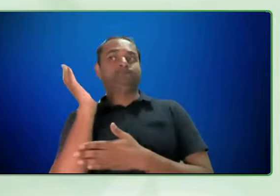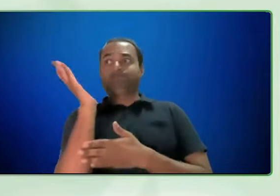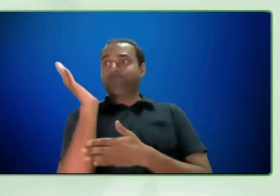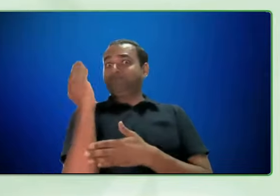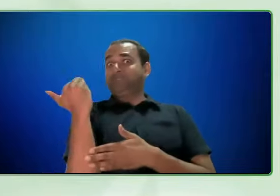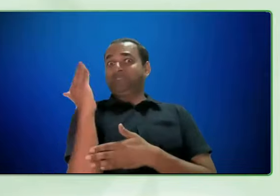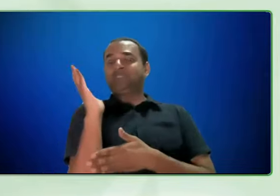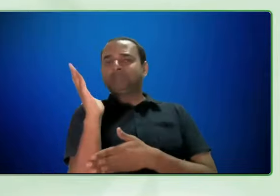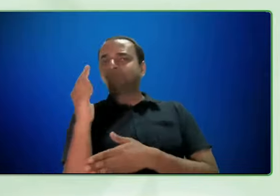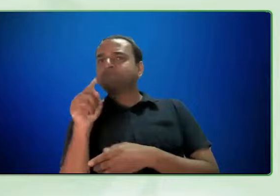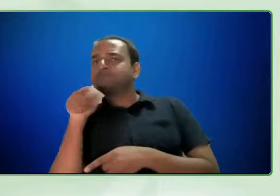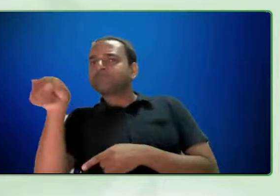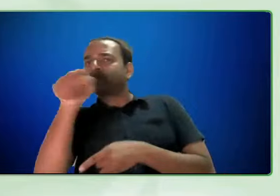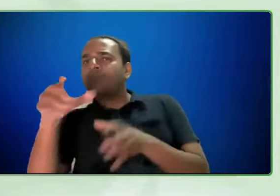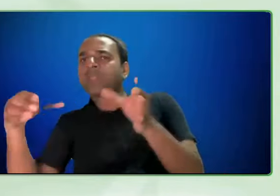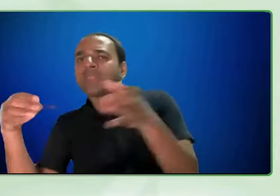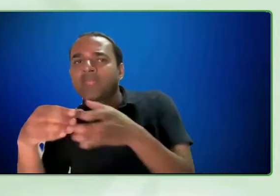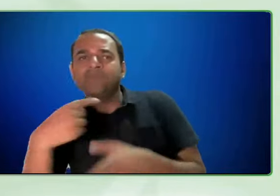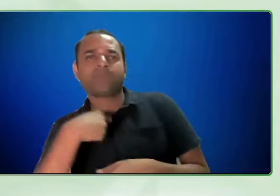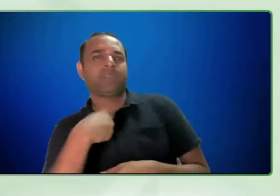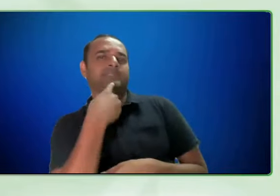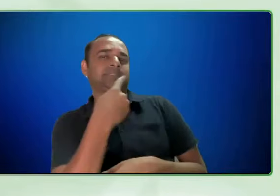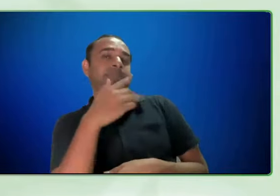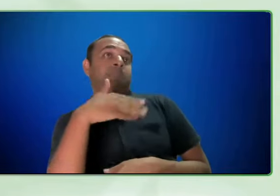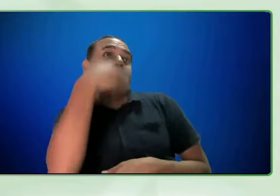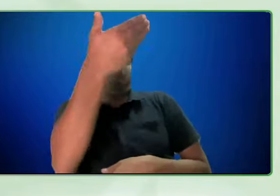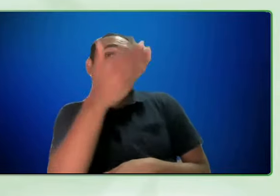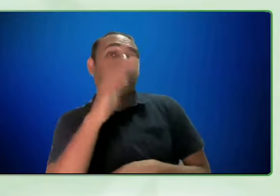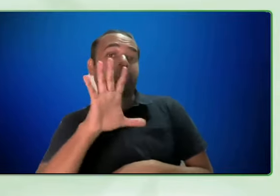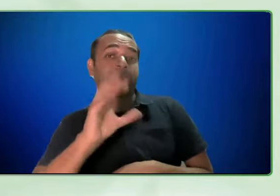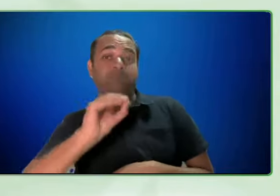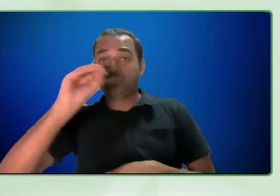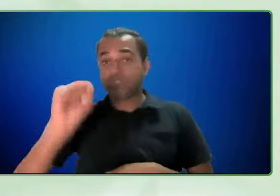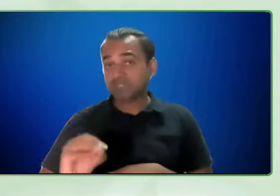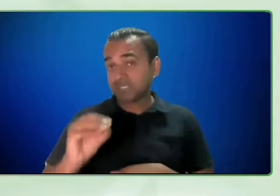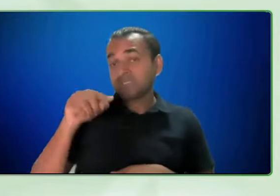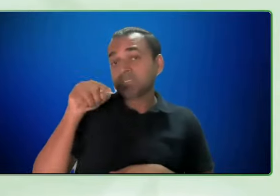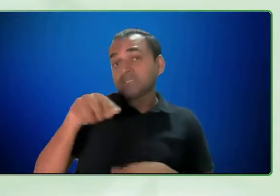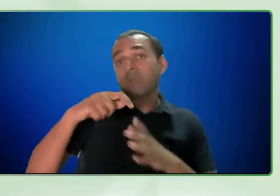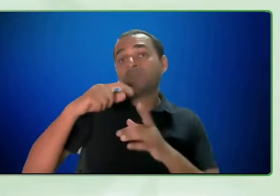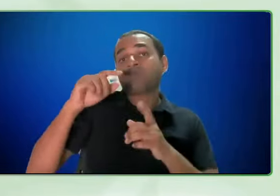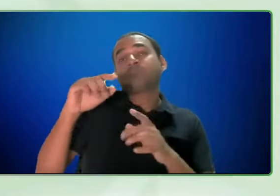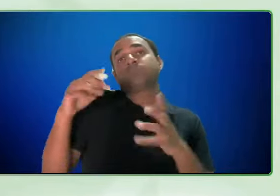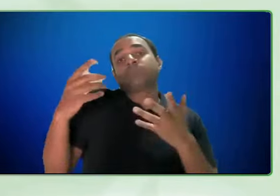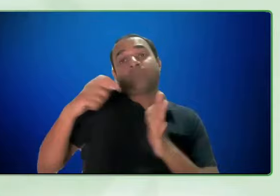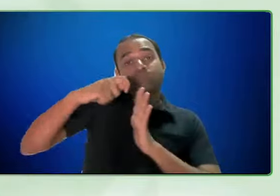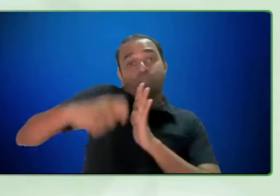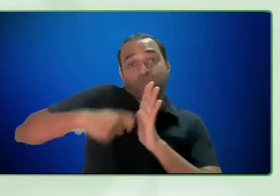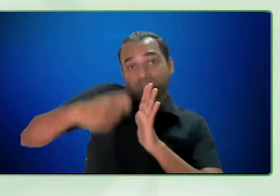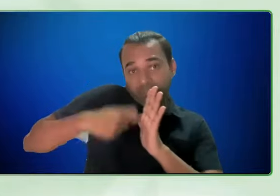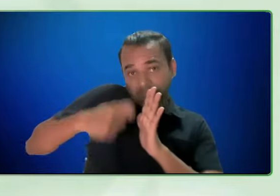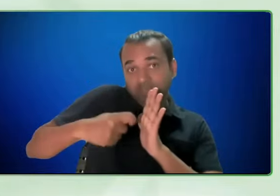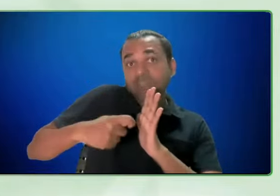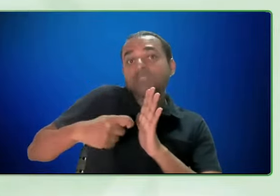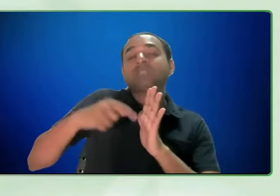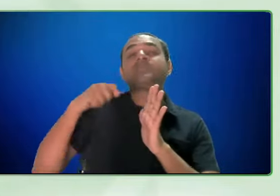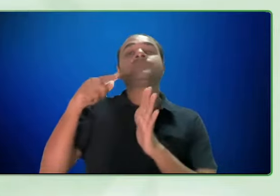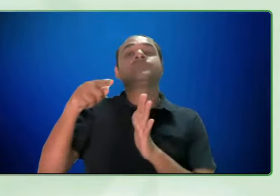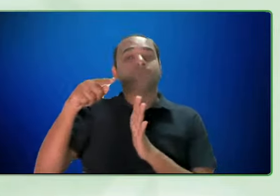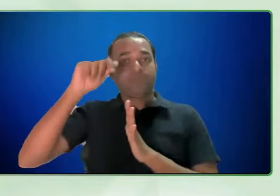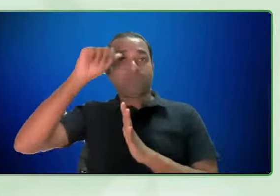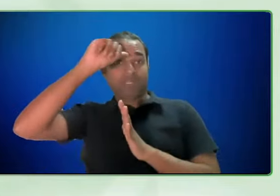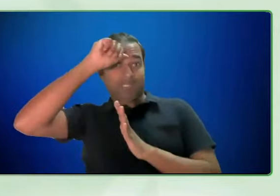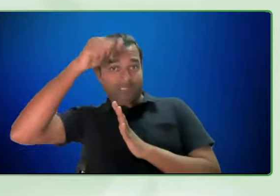has so much innovation to add. So I think one is again and again we should invite everyone